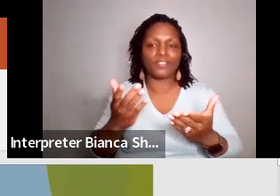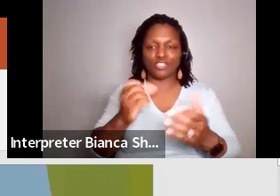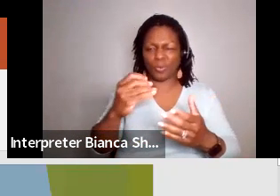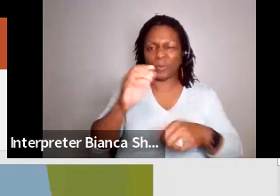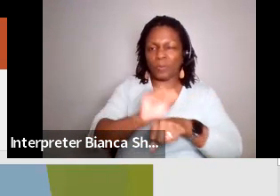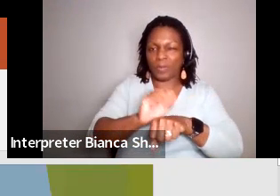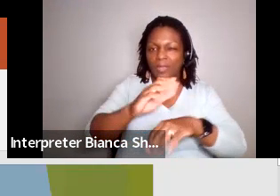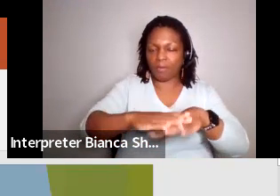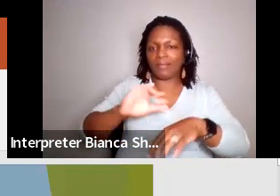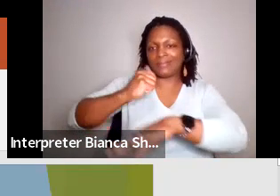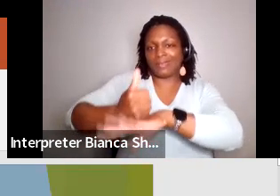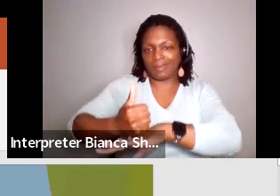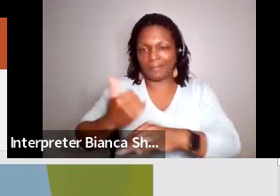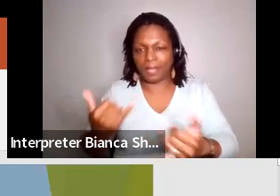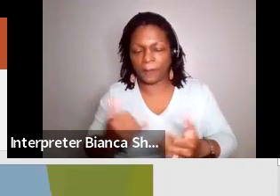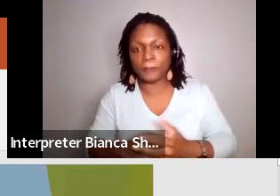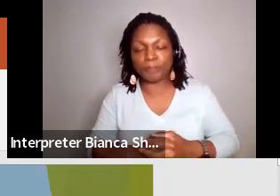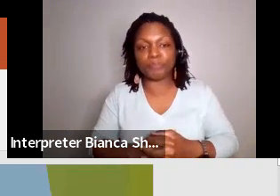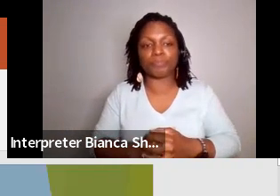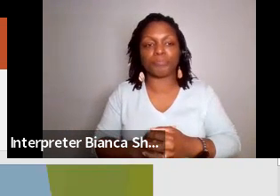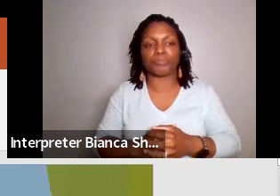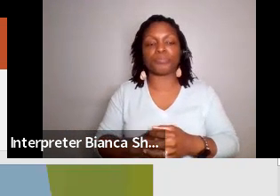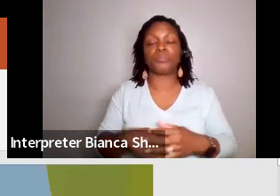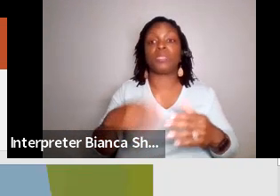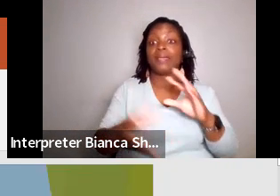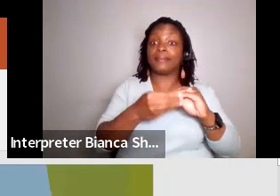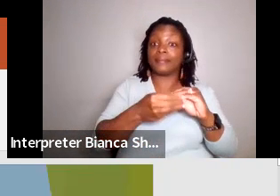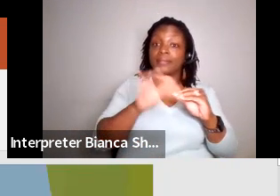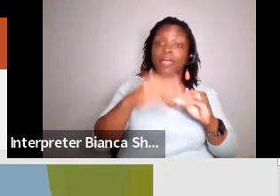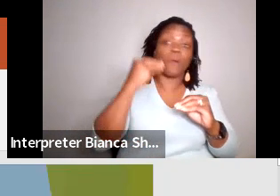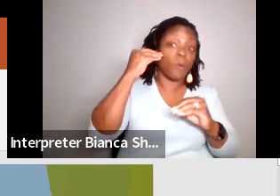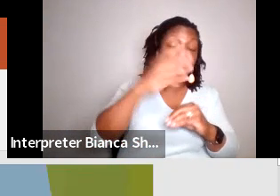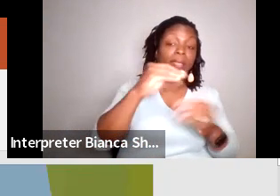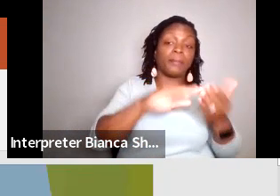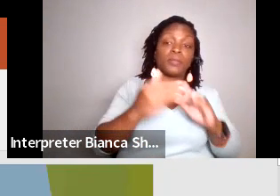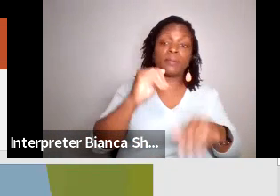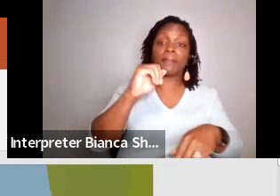on that additionally when it comes to our home and community base waivers.